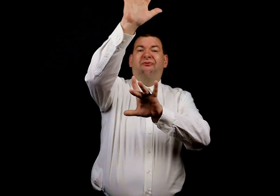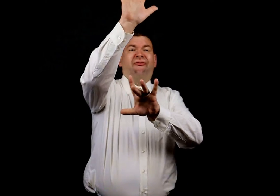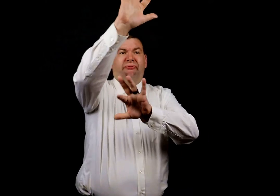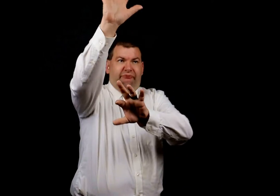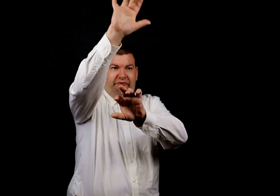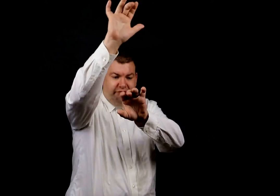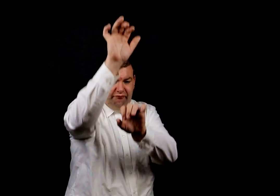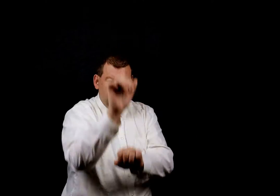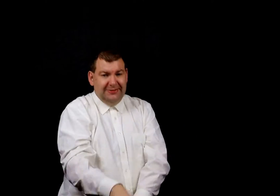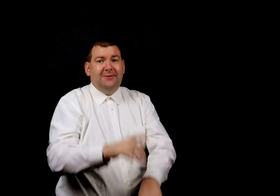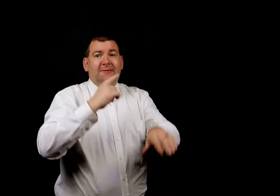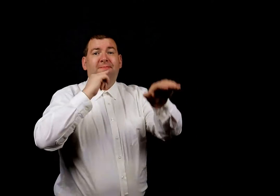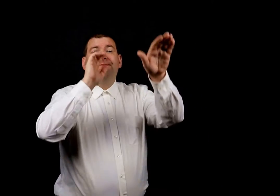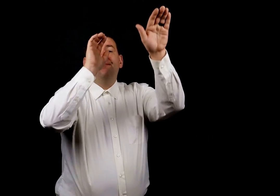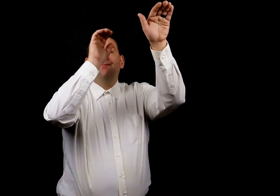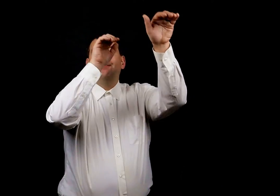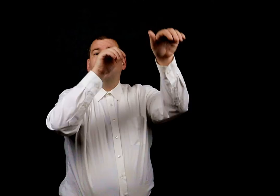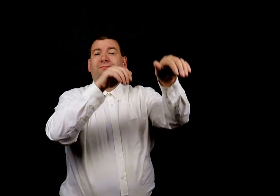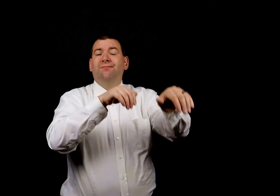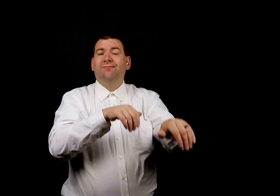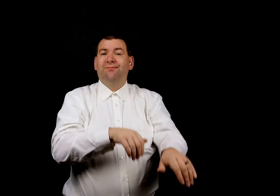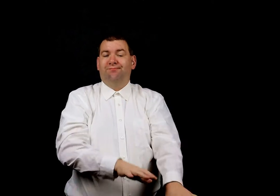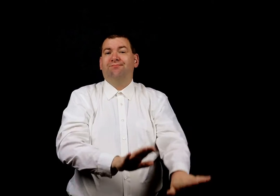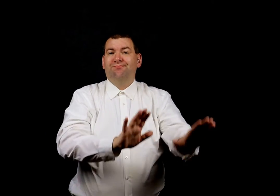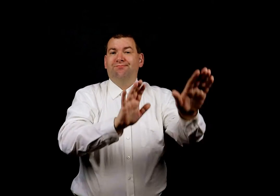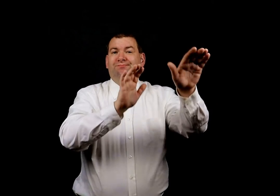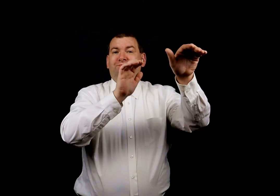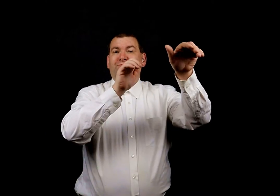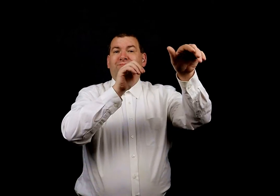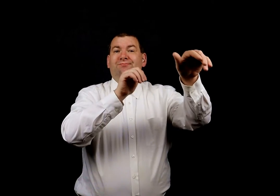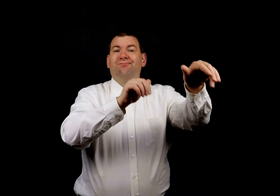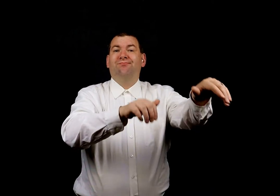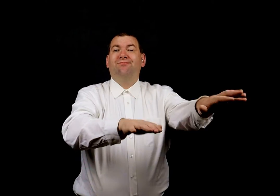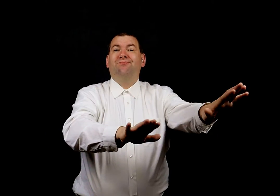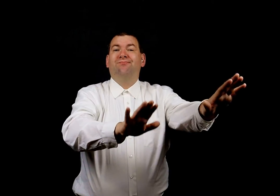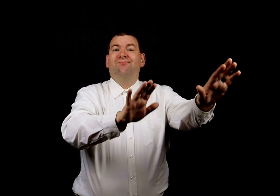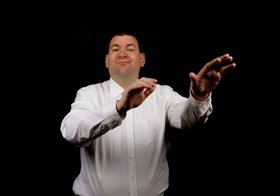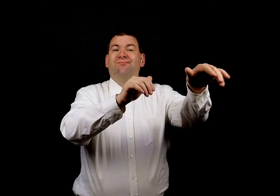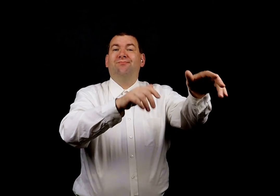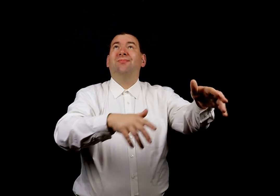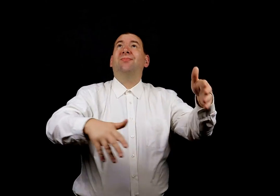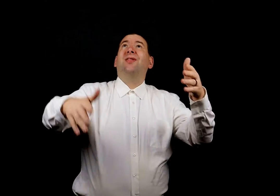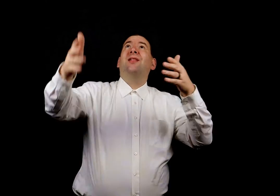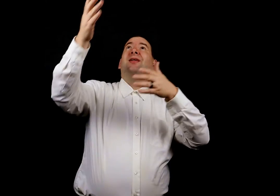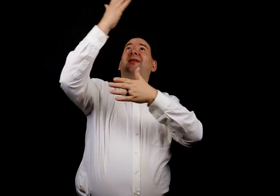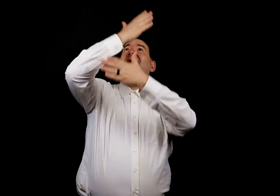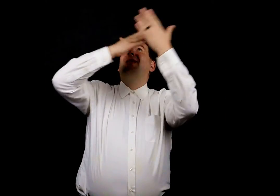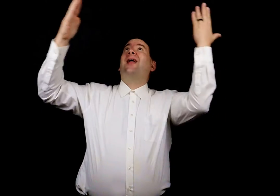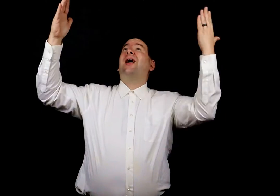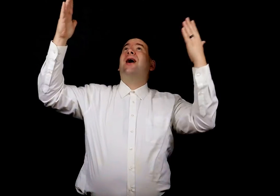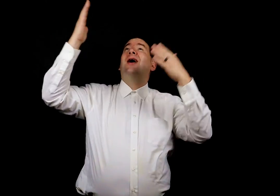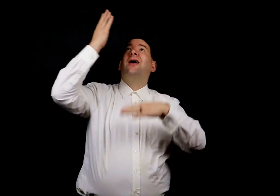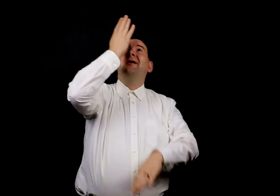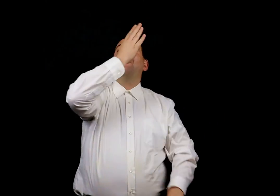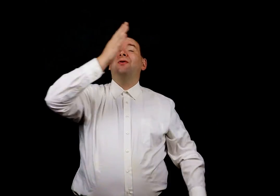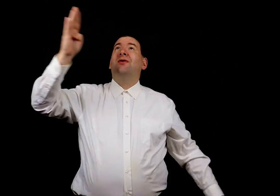be shaken into the sea Let the sky fall